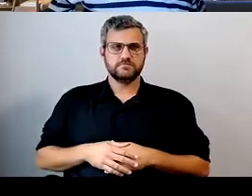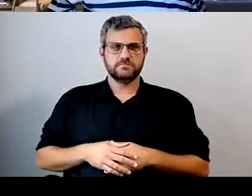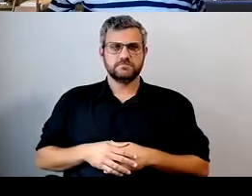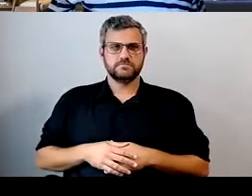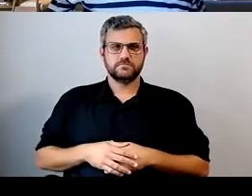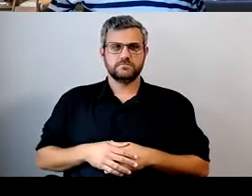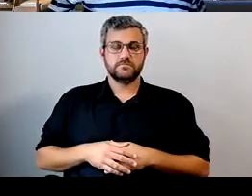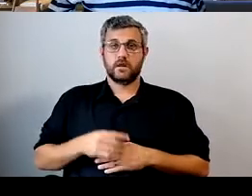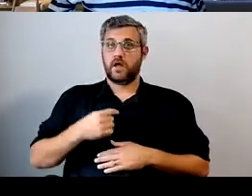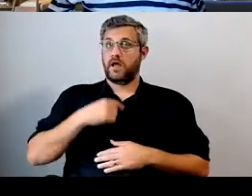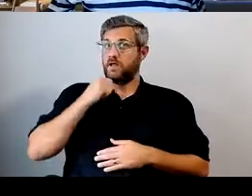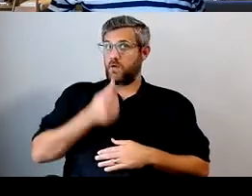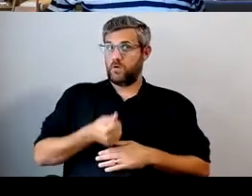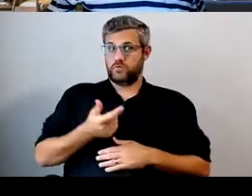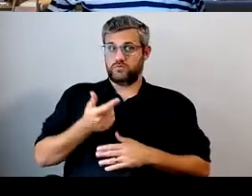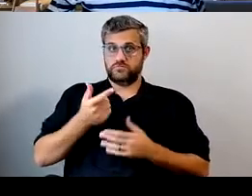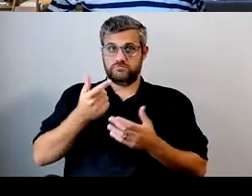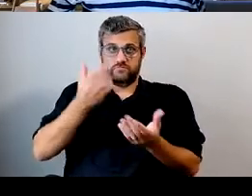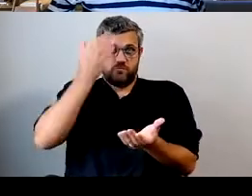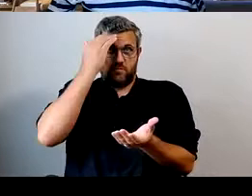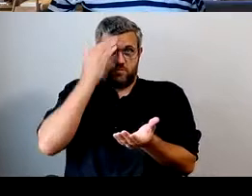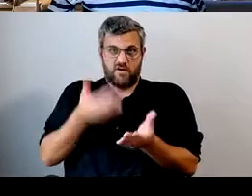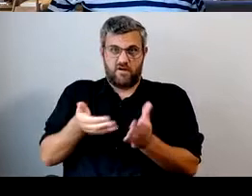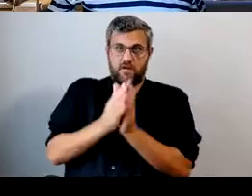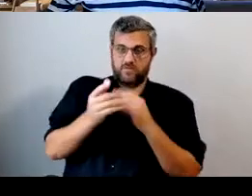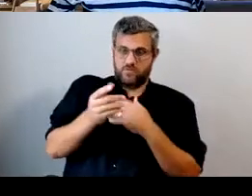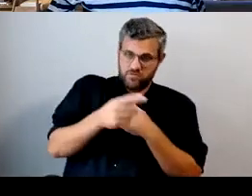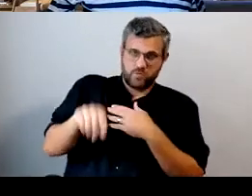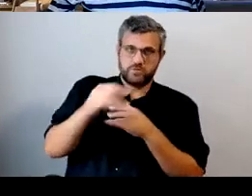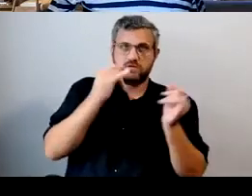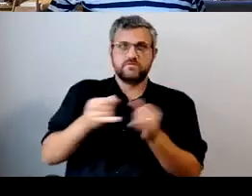I don't, other than asking those individuals what their preferences are